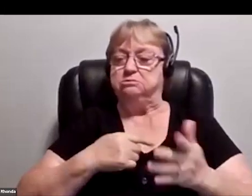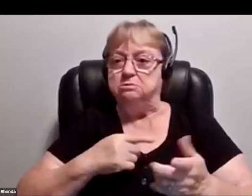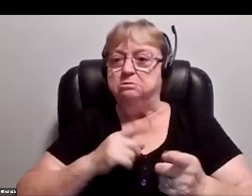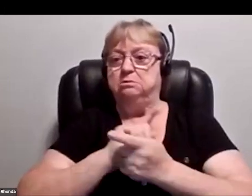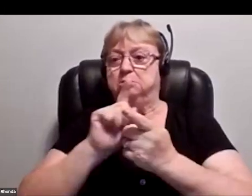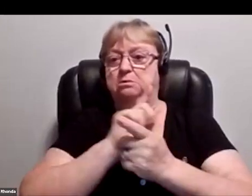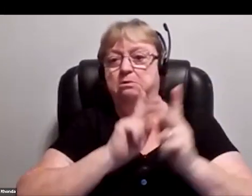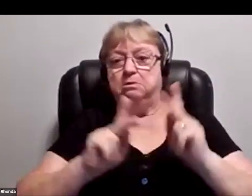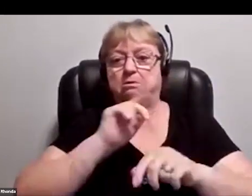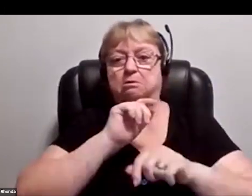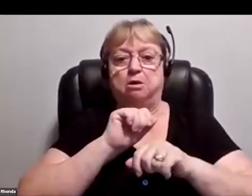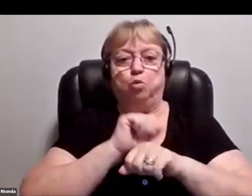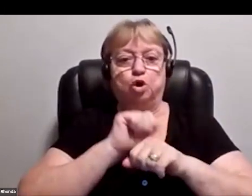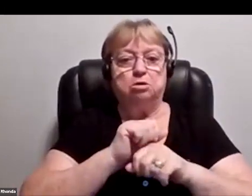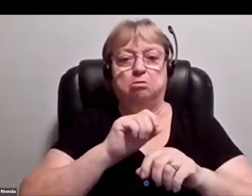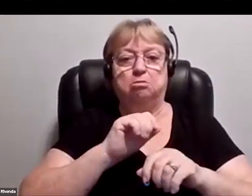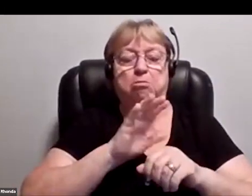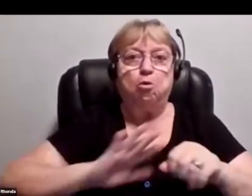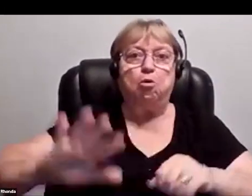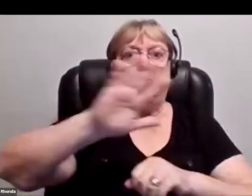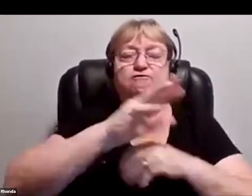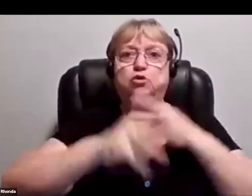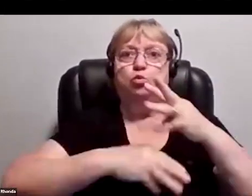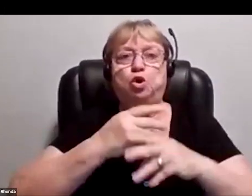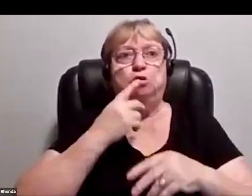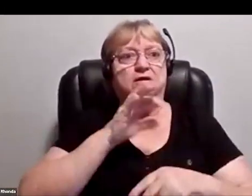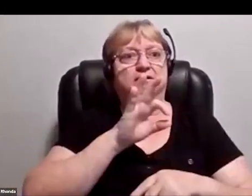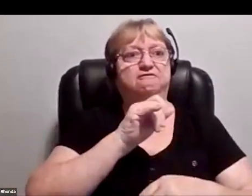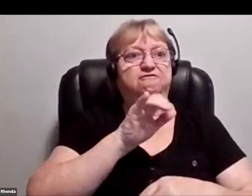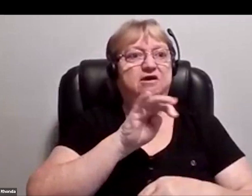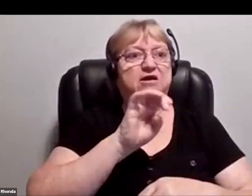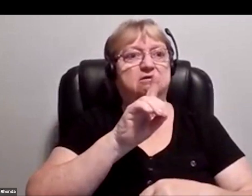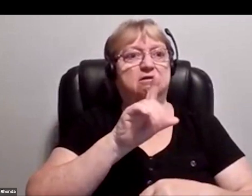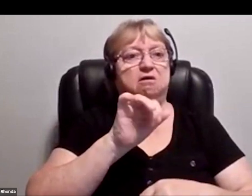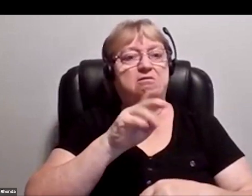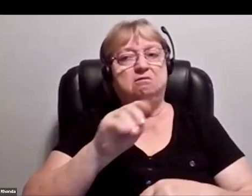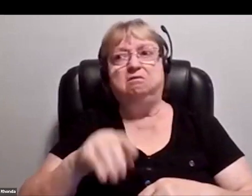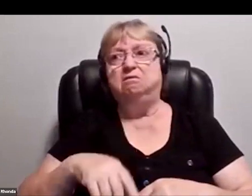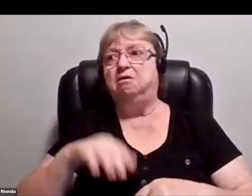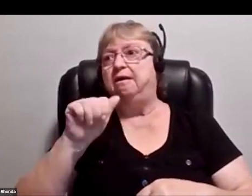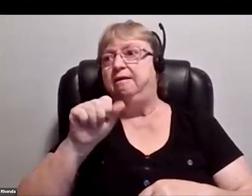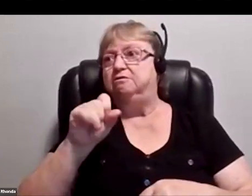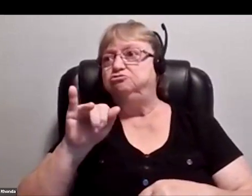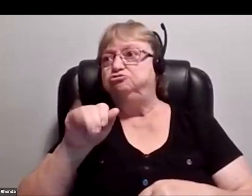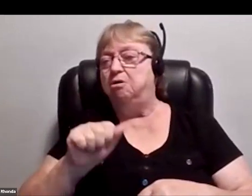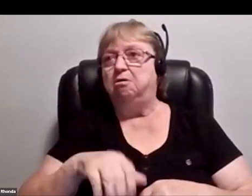people in Finland and across Asia and Africa. Just all the different types of work that they've done